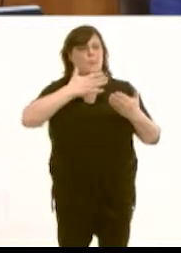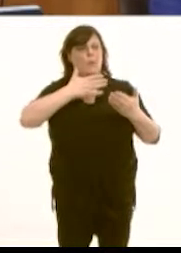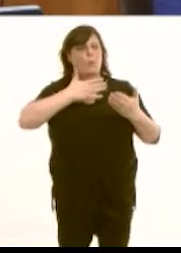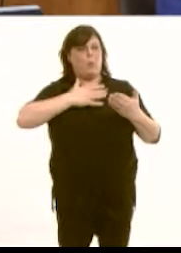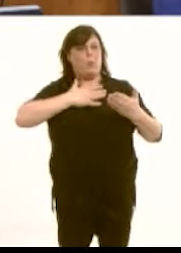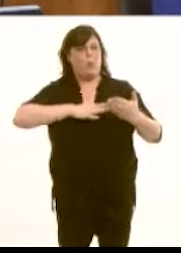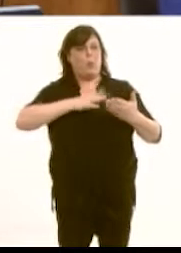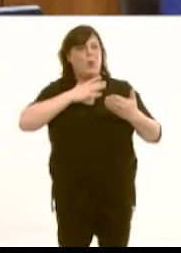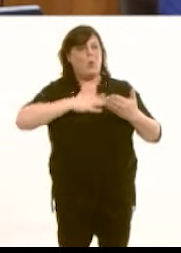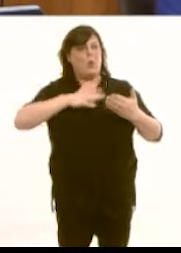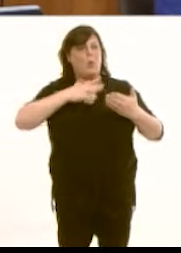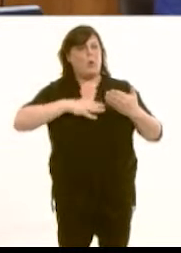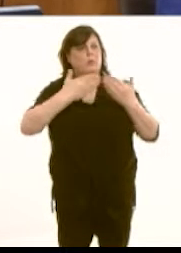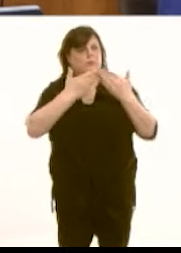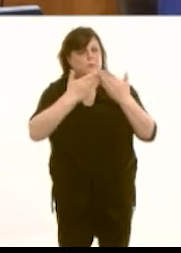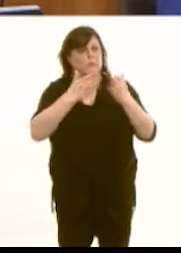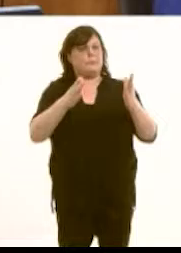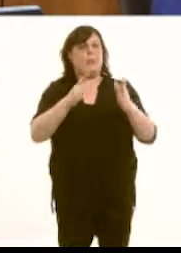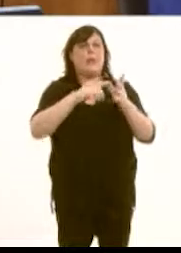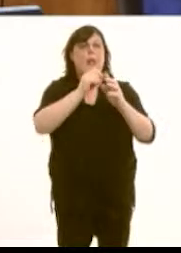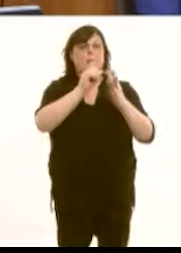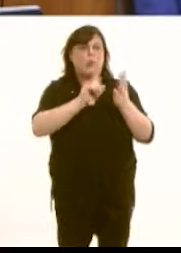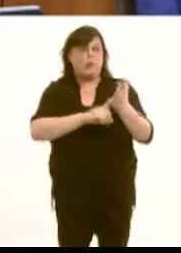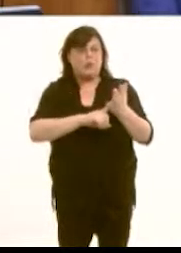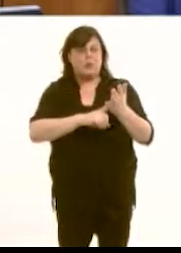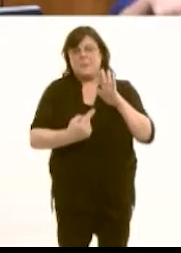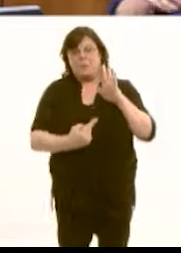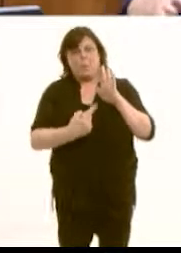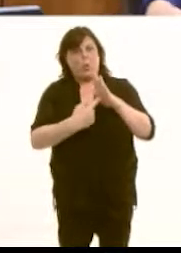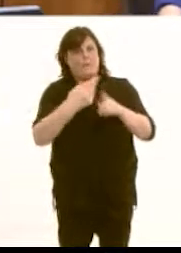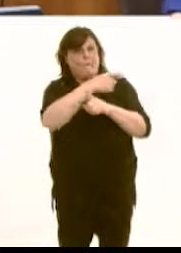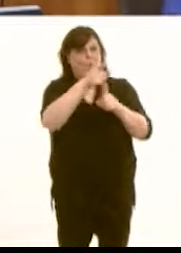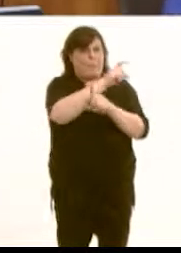But itís absolutely crucial, of course, that the public are fully engaged with the proposals